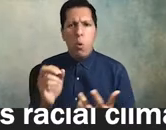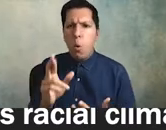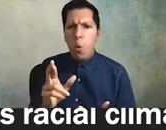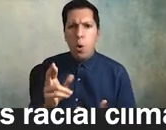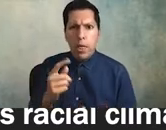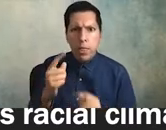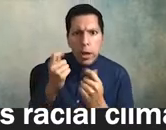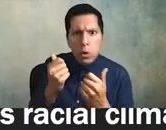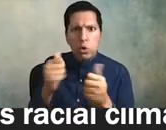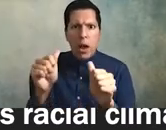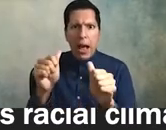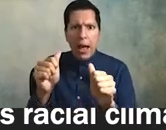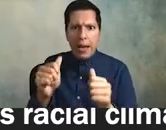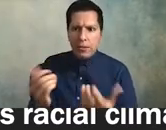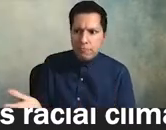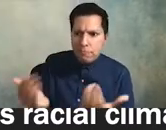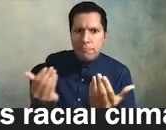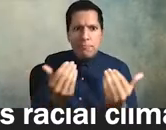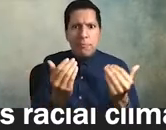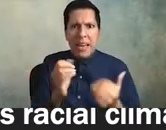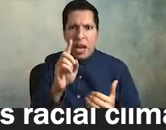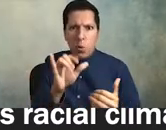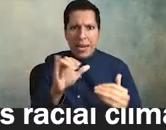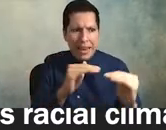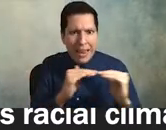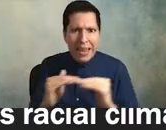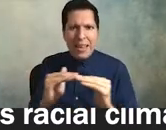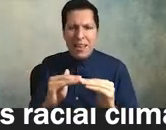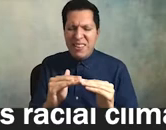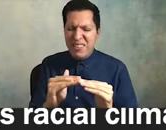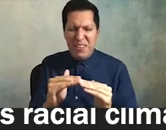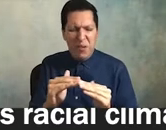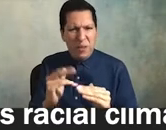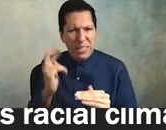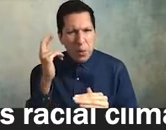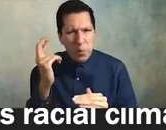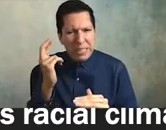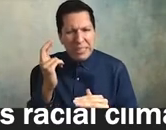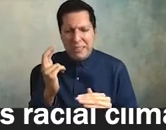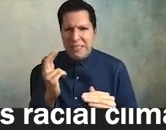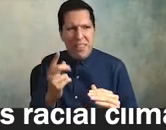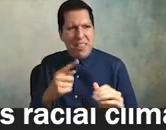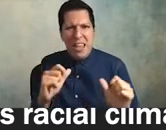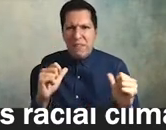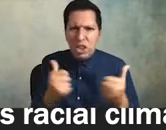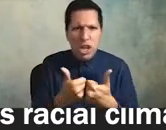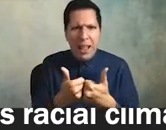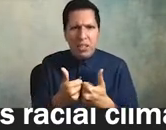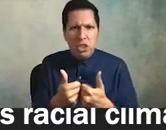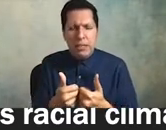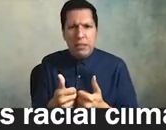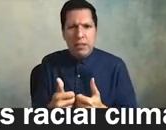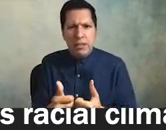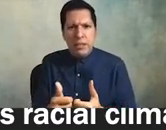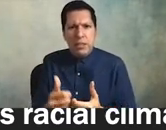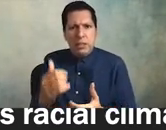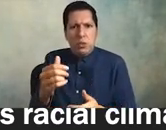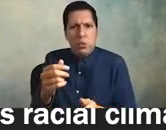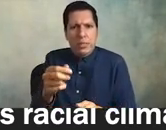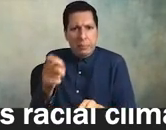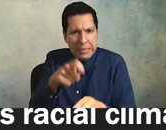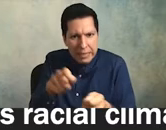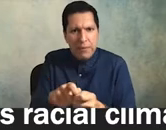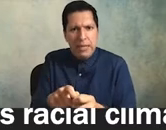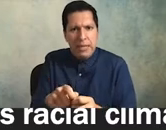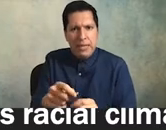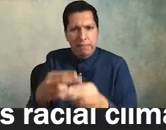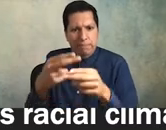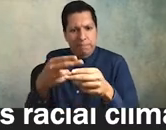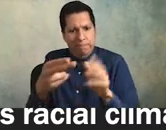to take on equity for some reason have a hard time naming race specifically their notions of equity